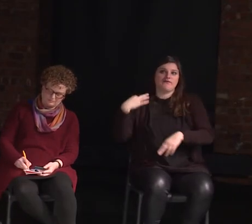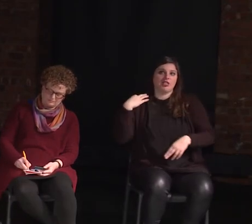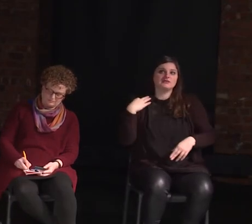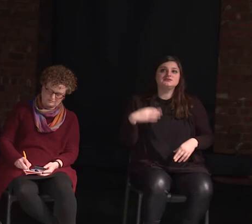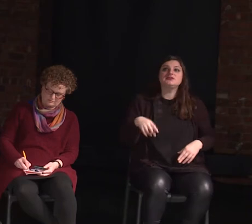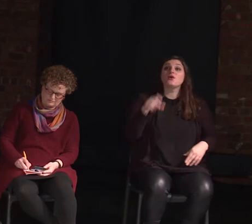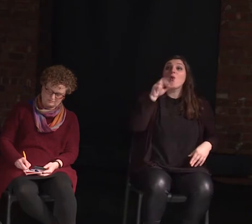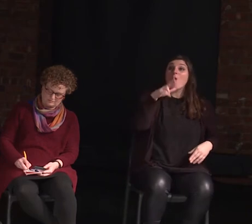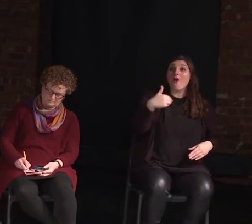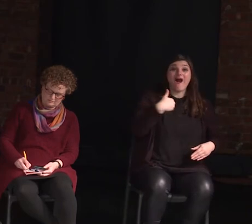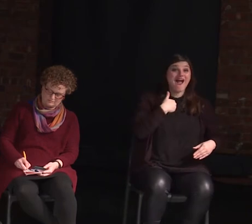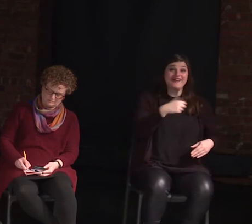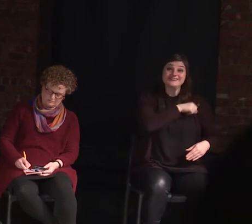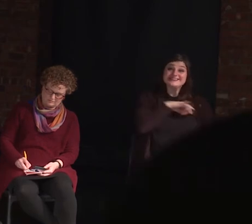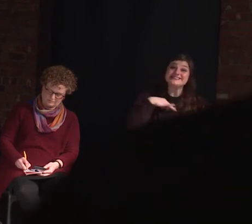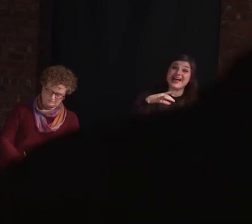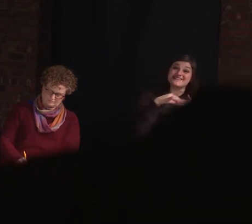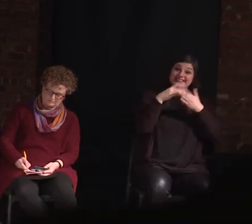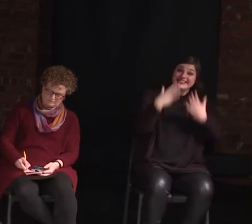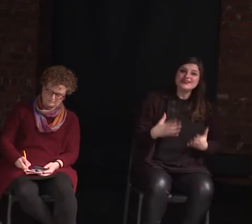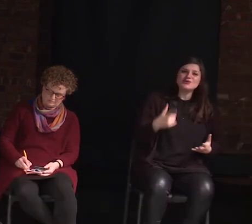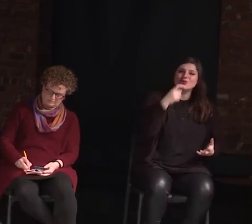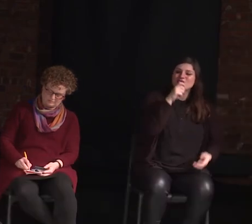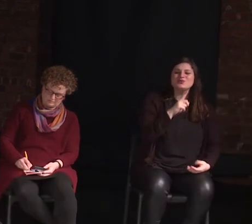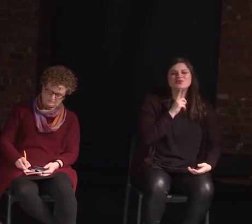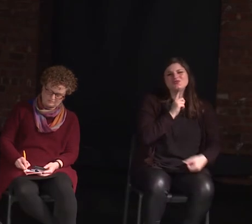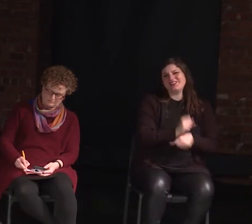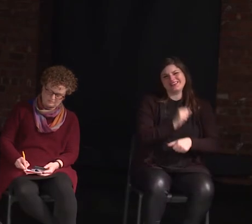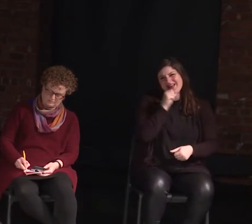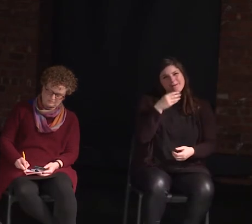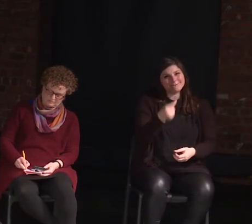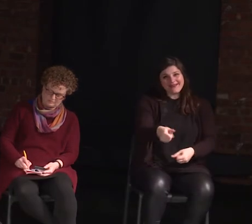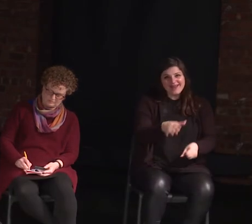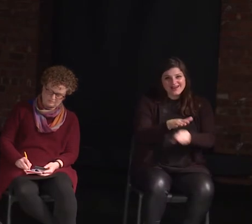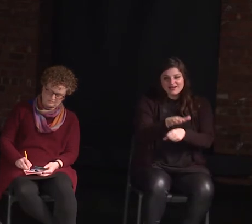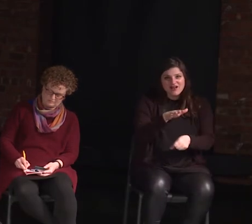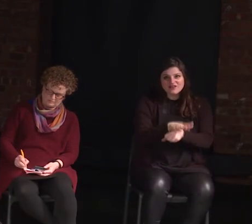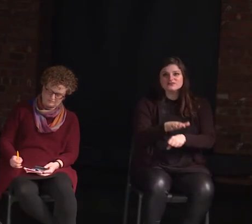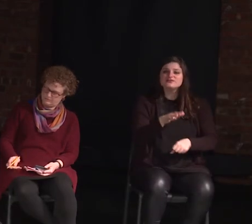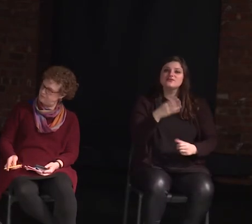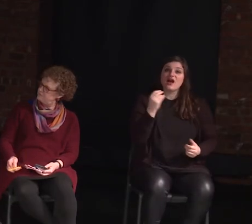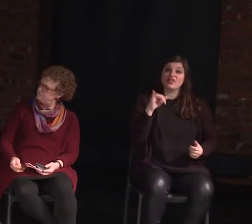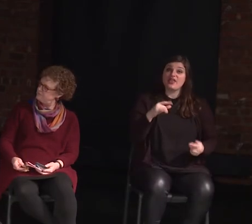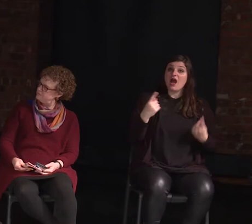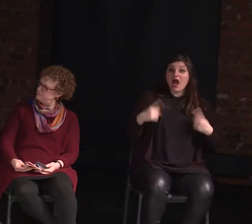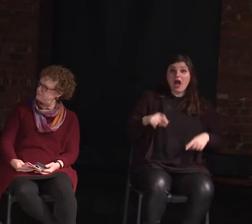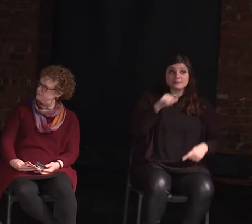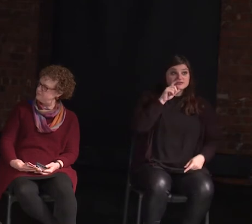of nonprofit arts organizations, and not just the start-up organizations, these are long-standing